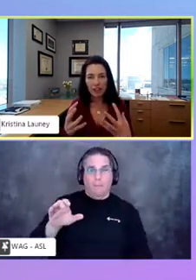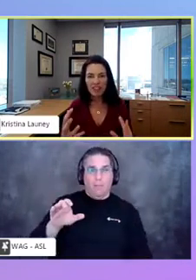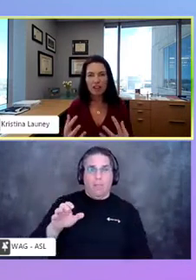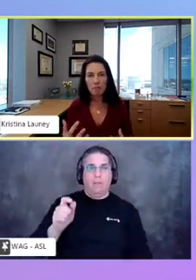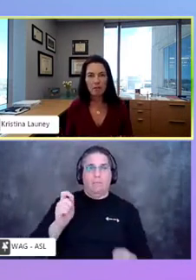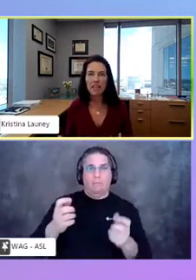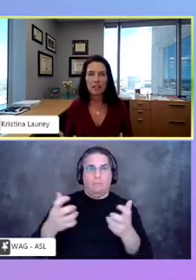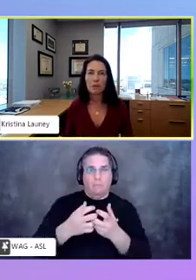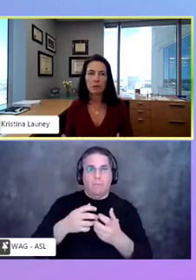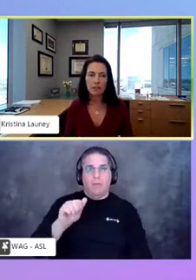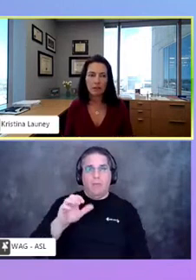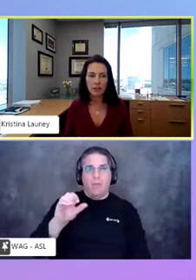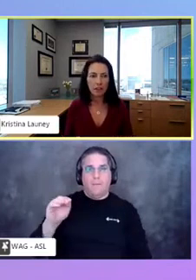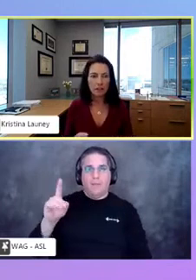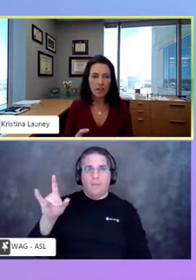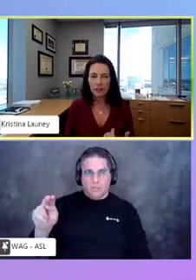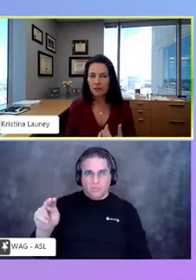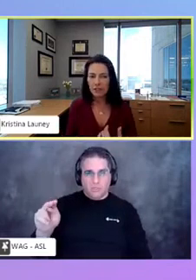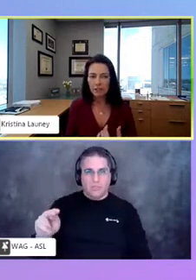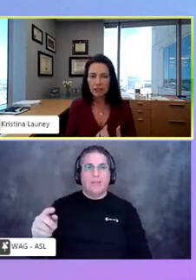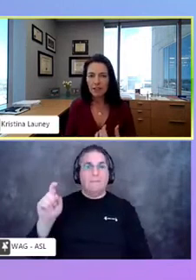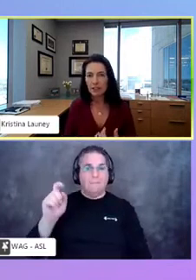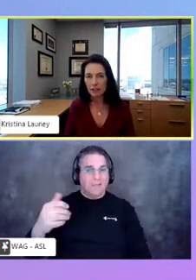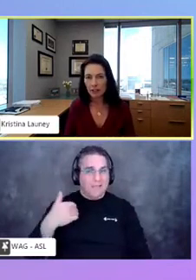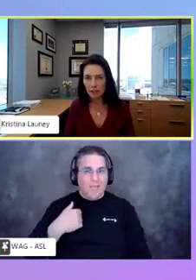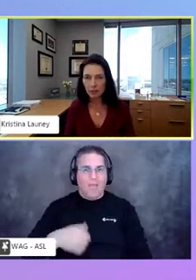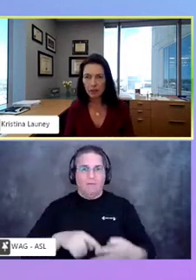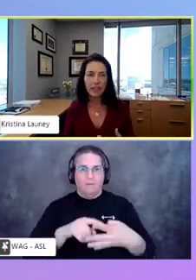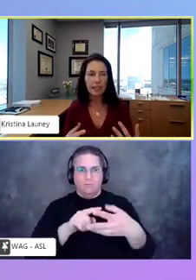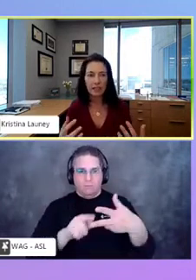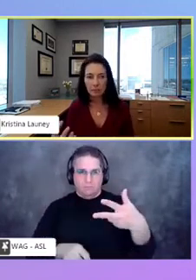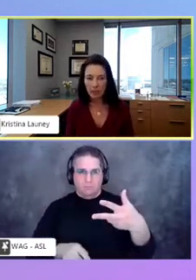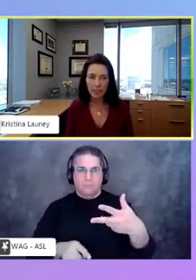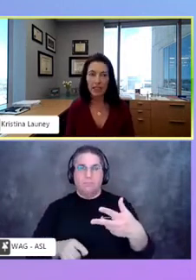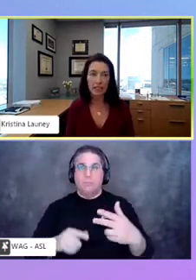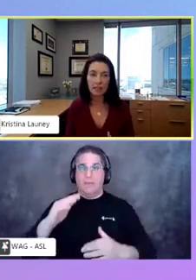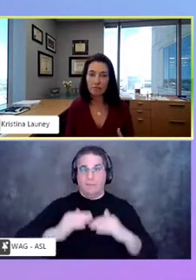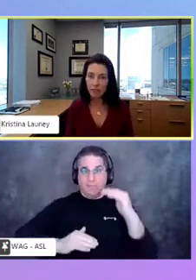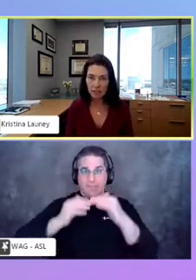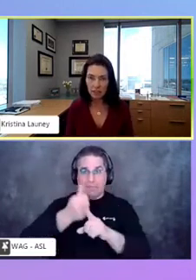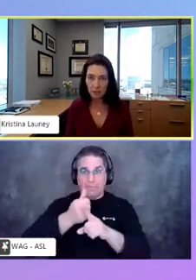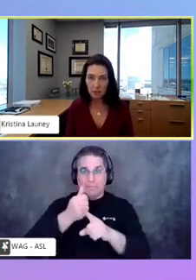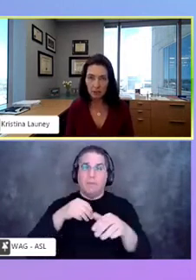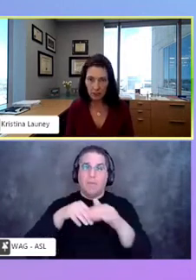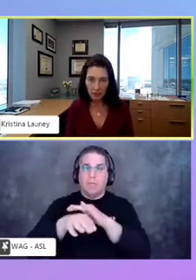under title three of the ADA, places of public accommodation most -- these